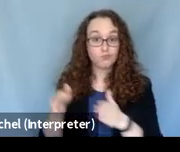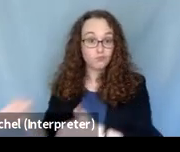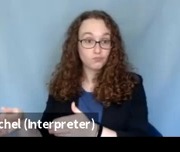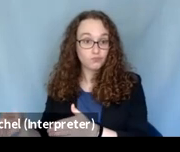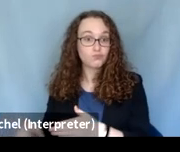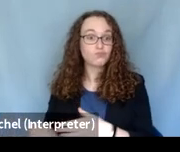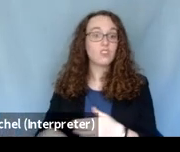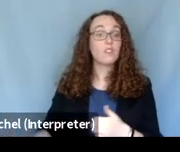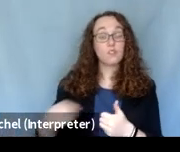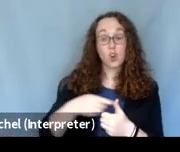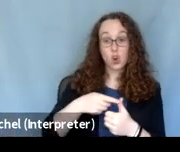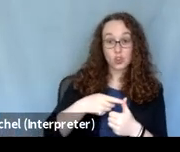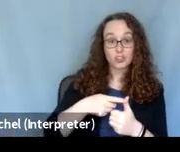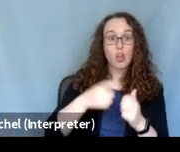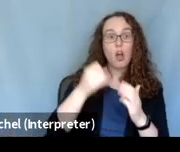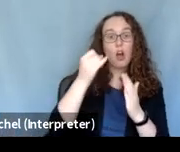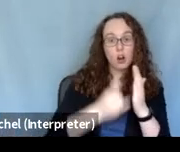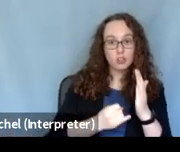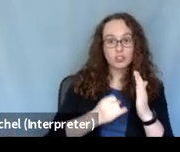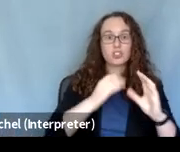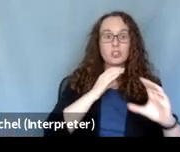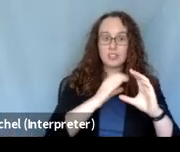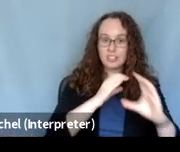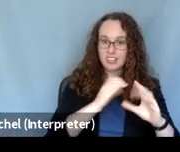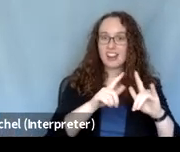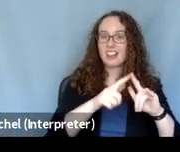pathway. So if you're a student that likes to